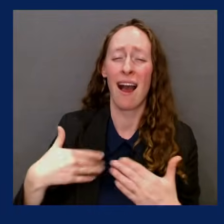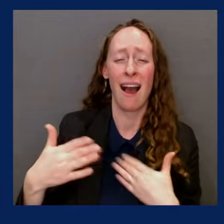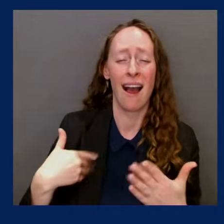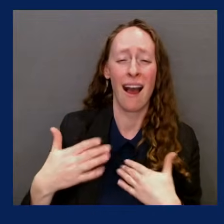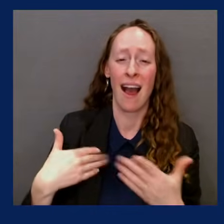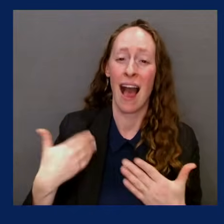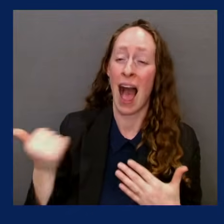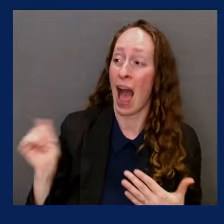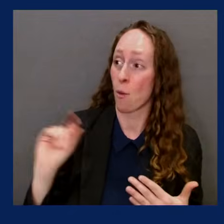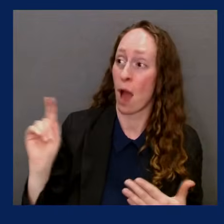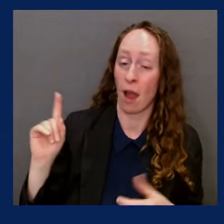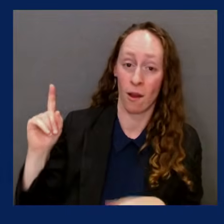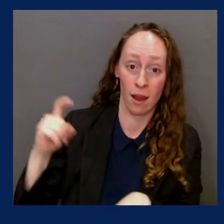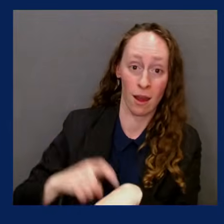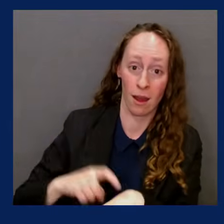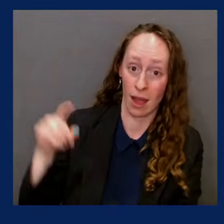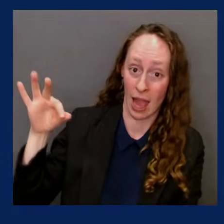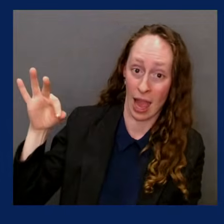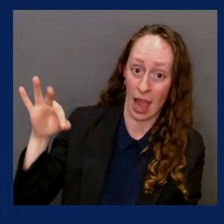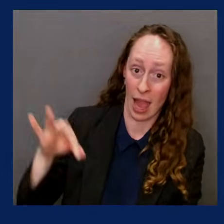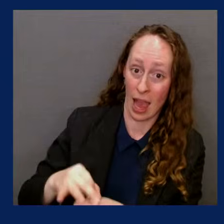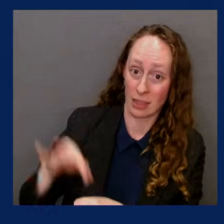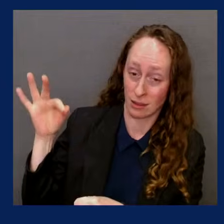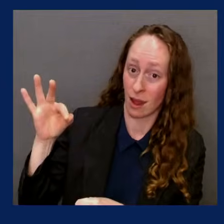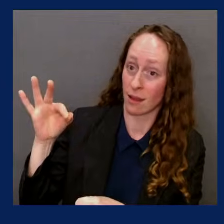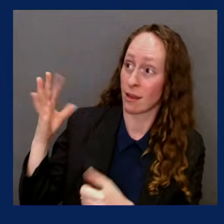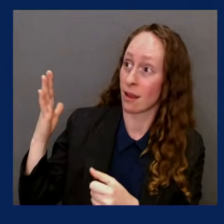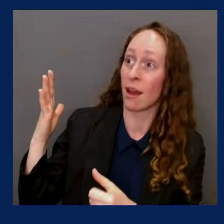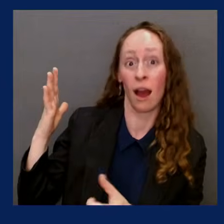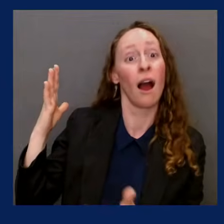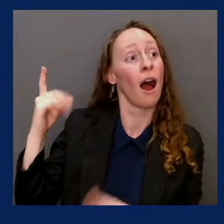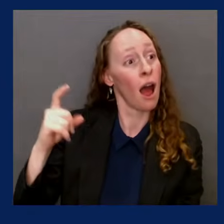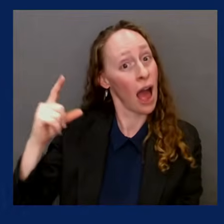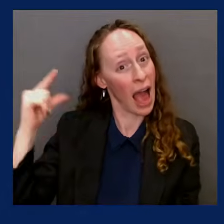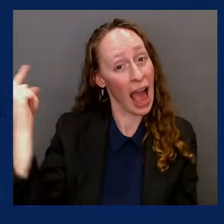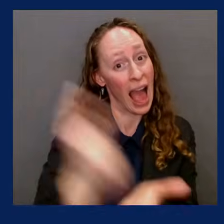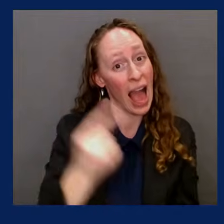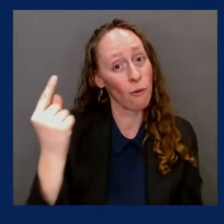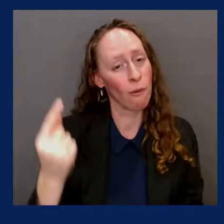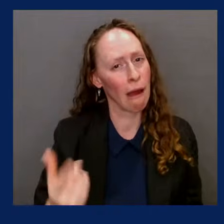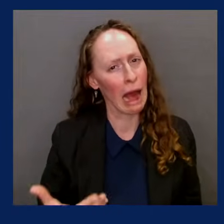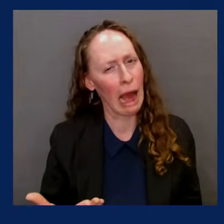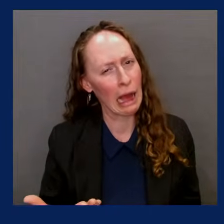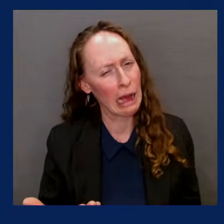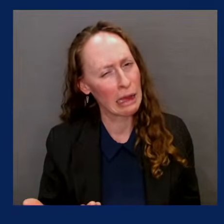and I believe it will get done. Look, last week we requested $3.4 billion in --